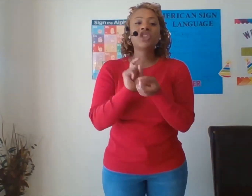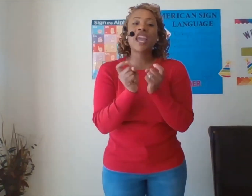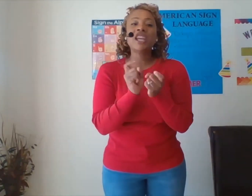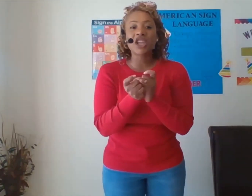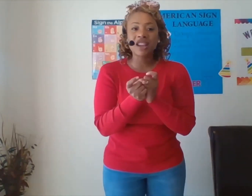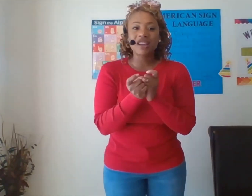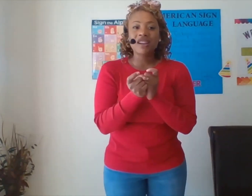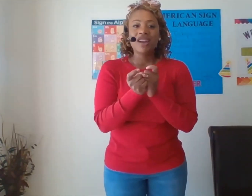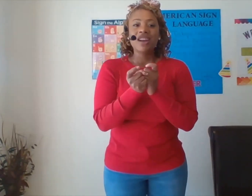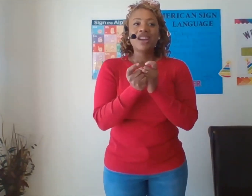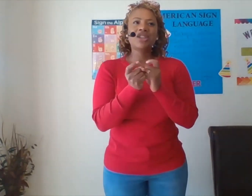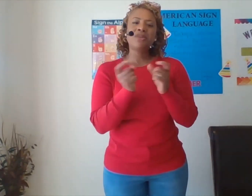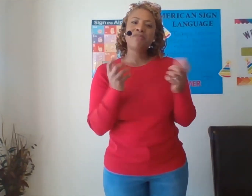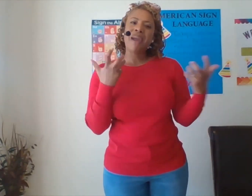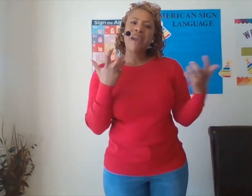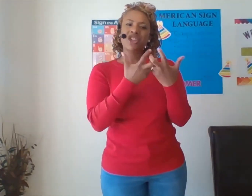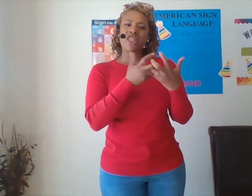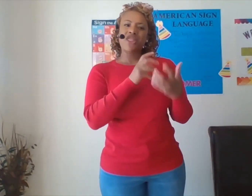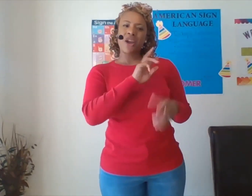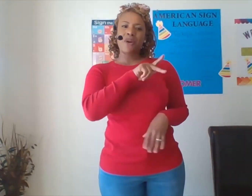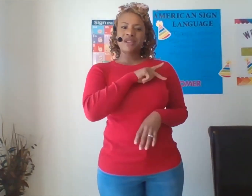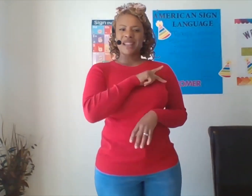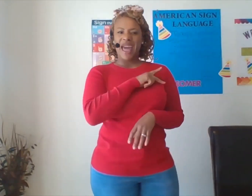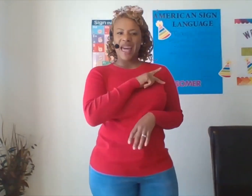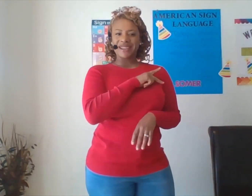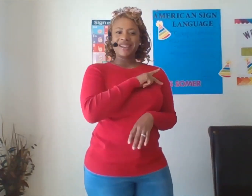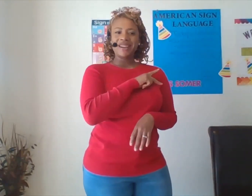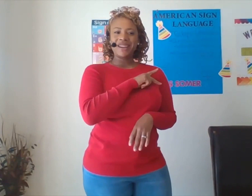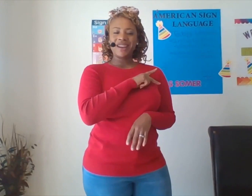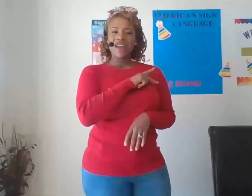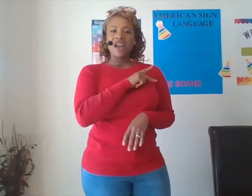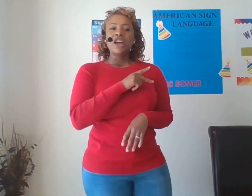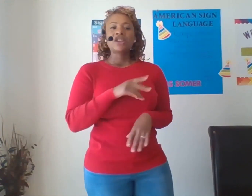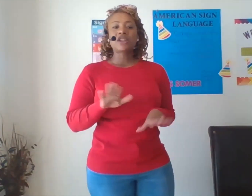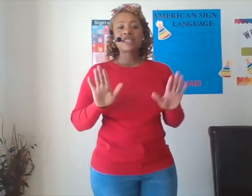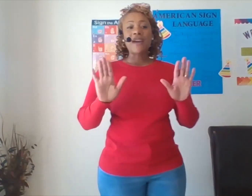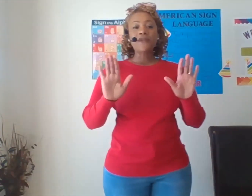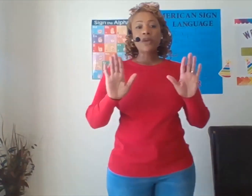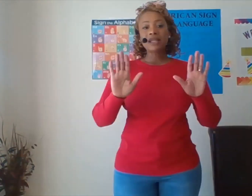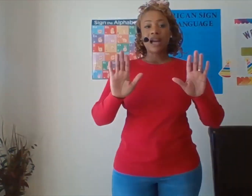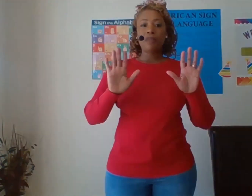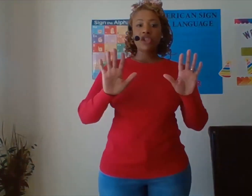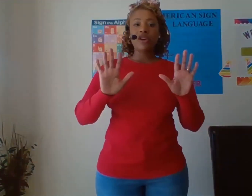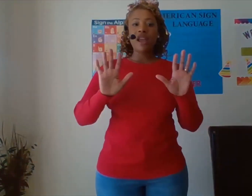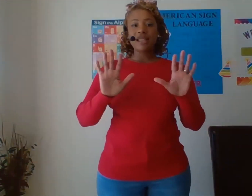change it to match their personality so it's time for what's up put your hands